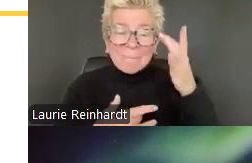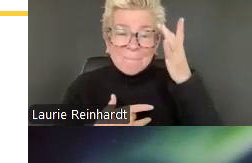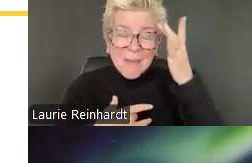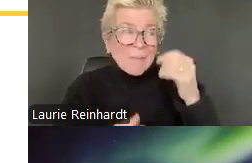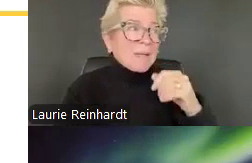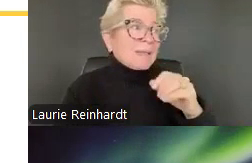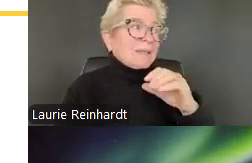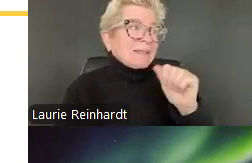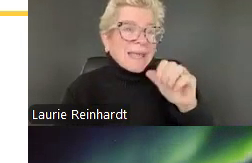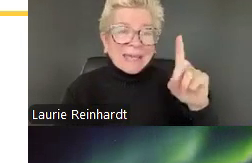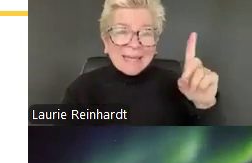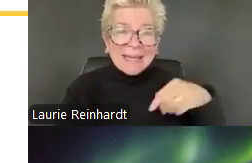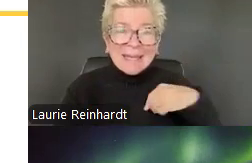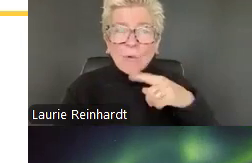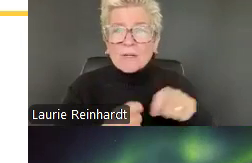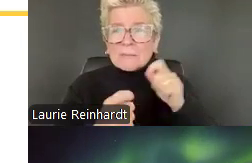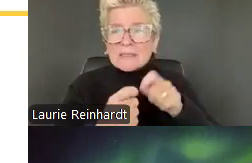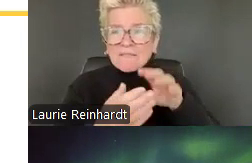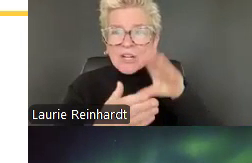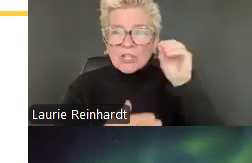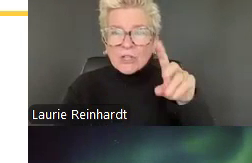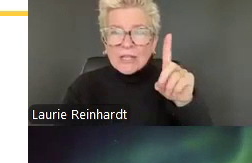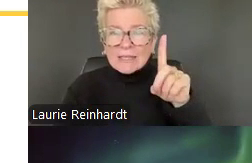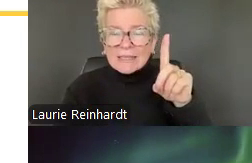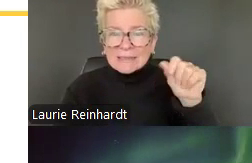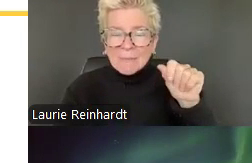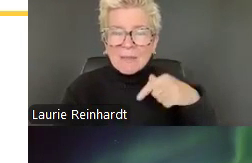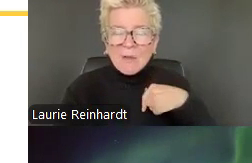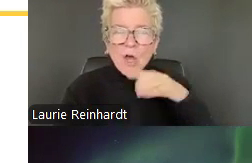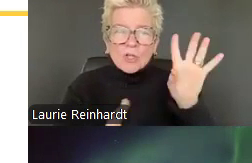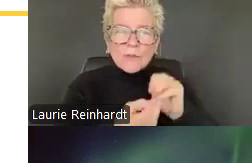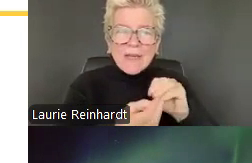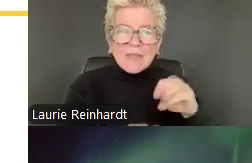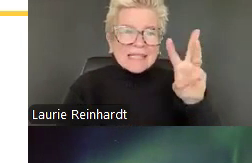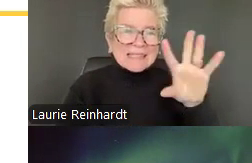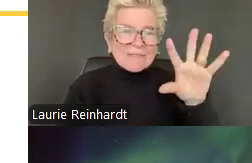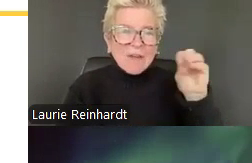specific learning disabilities. Together these make up about 65% of students who have